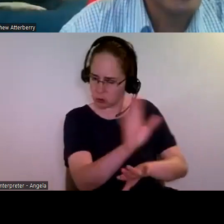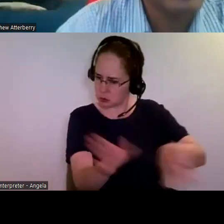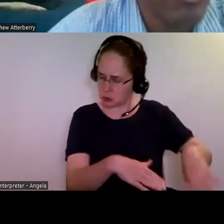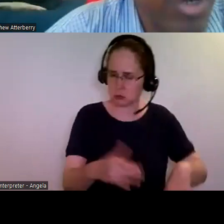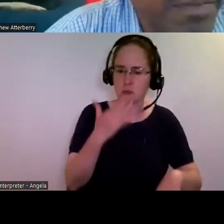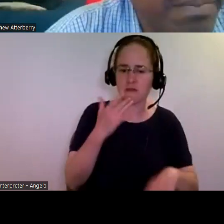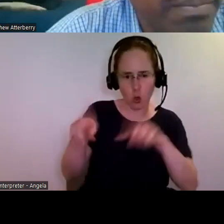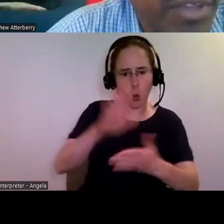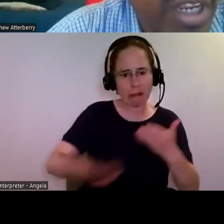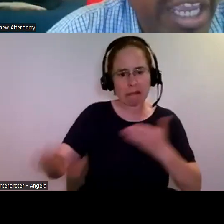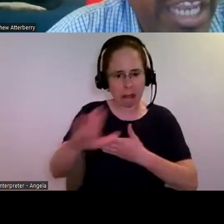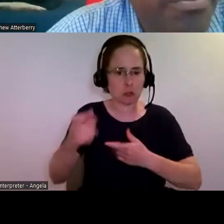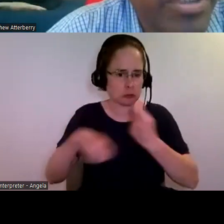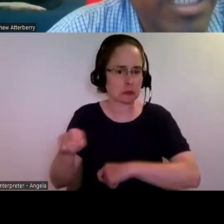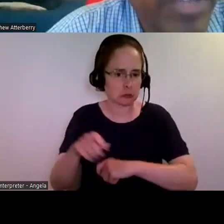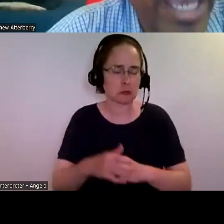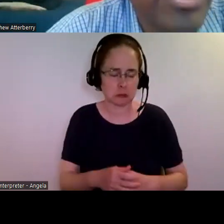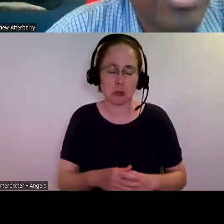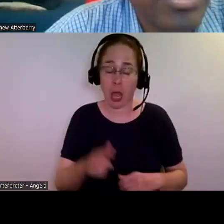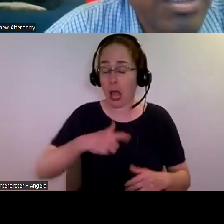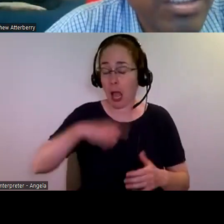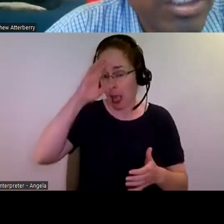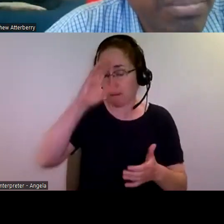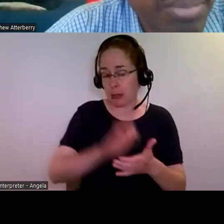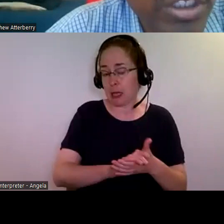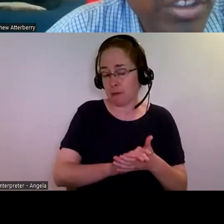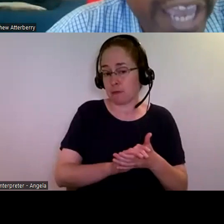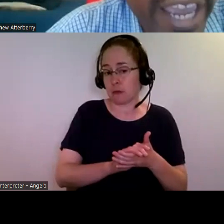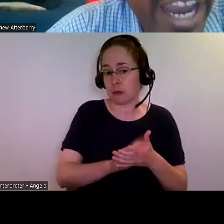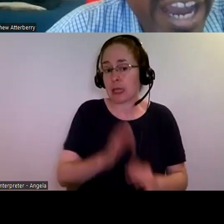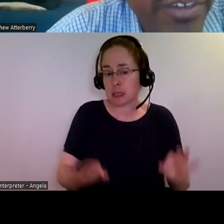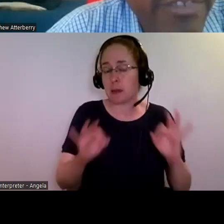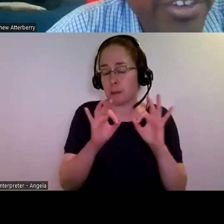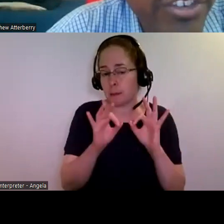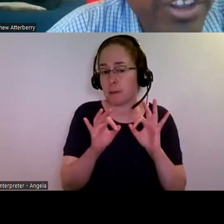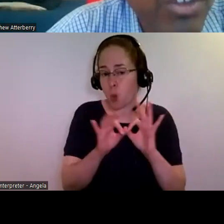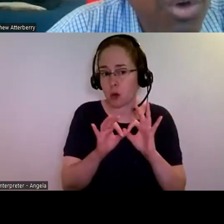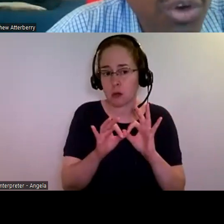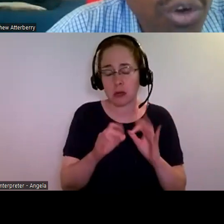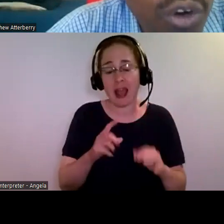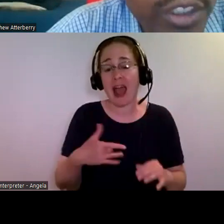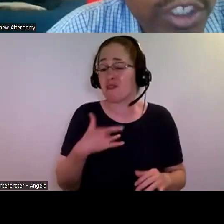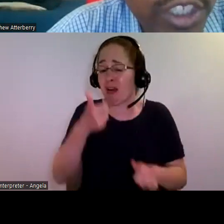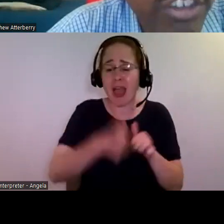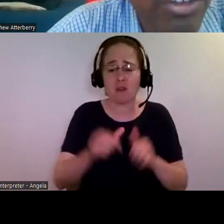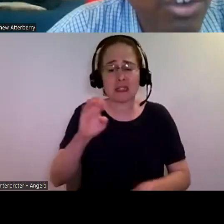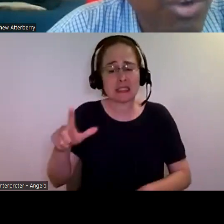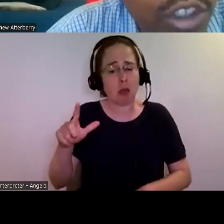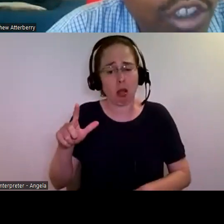ed as well. And I believe that it's important that after every CIL organization across the